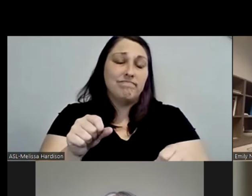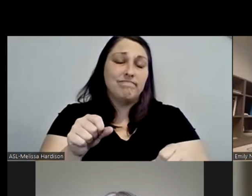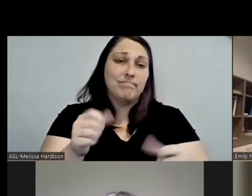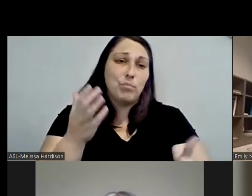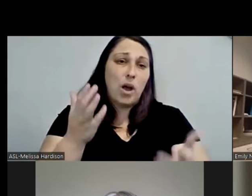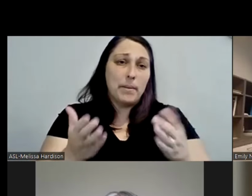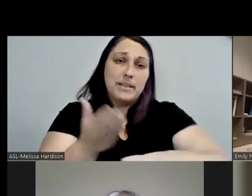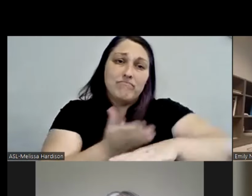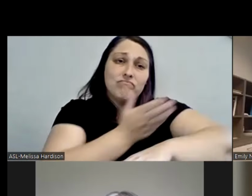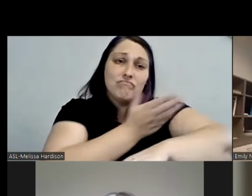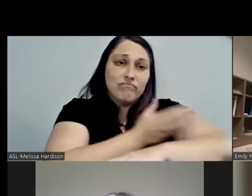One is to make daily activities easier.